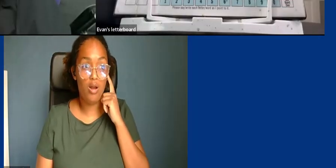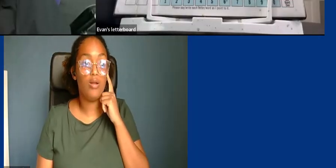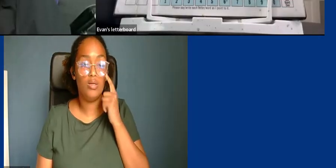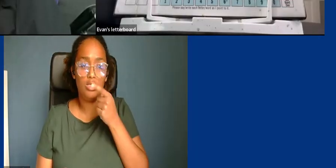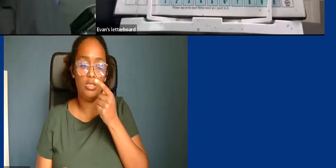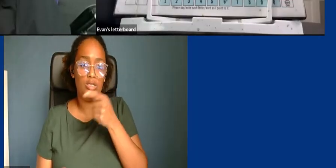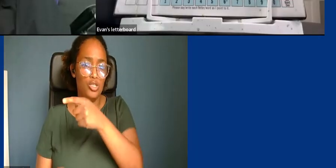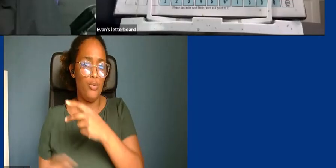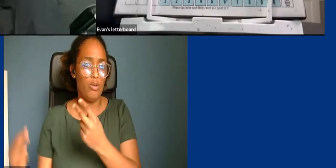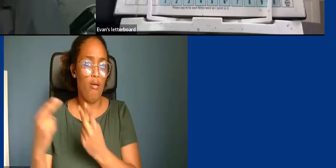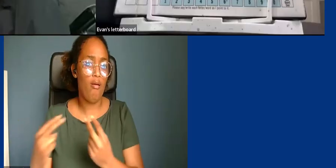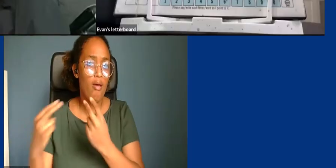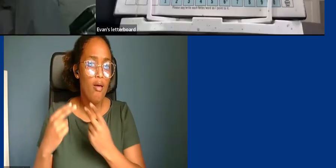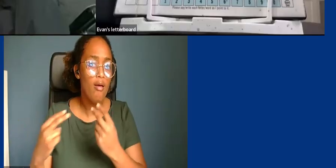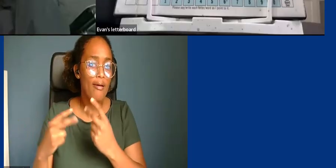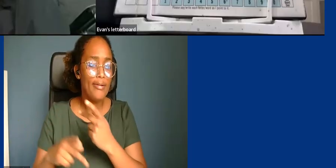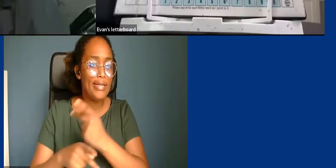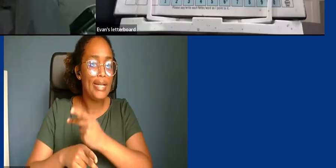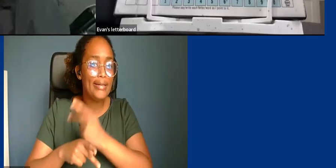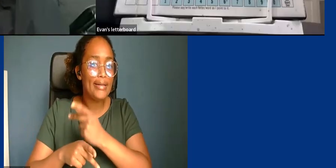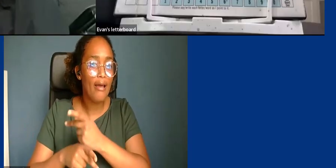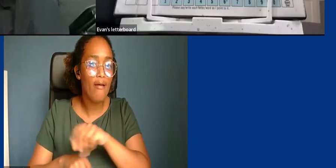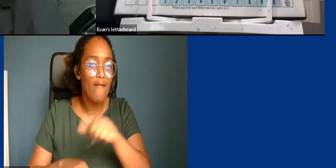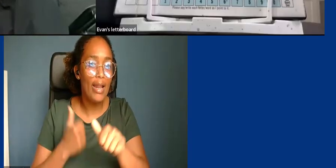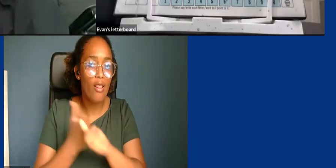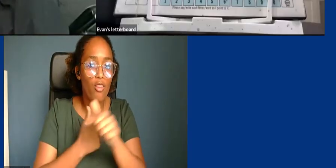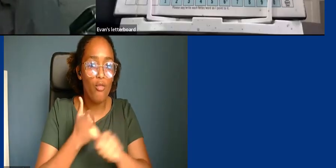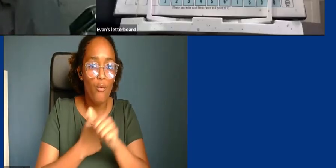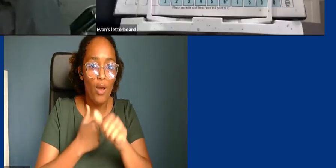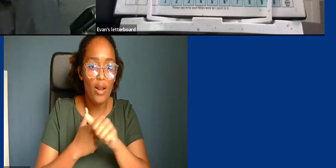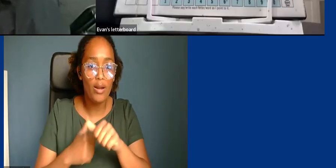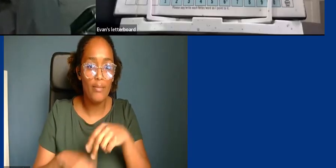threat by standing outside my van and smoking.